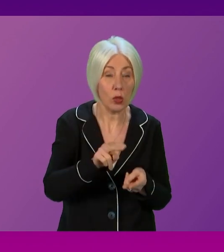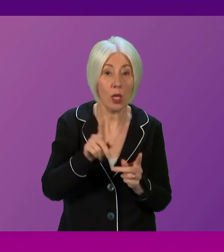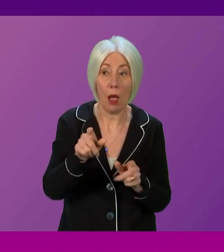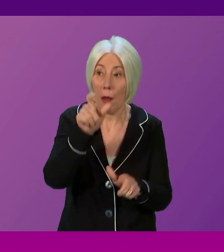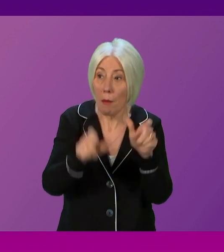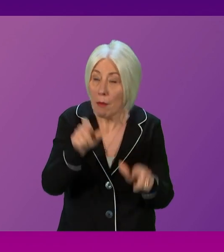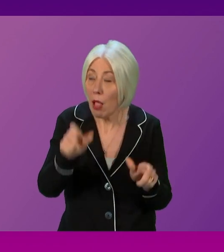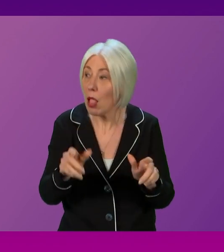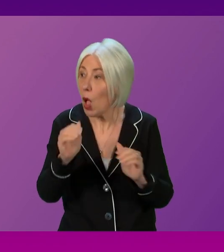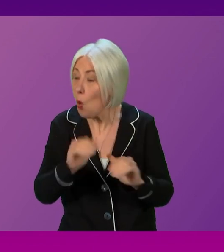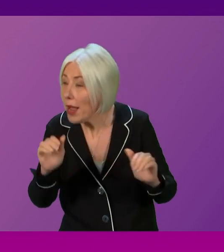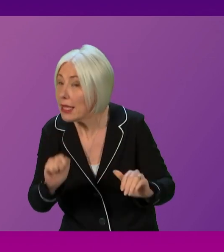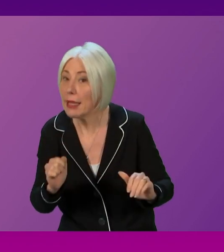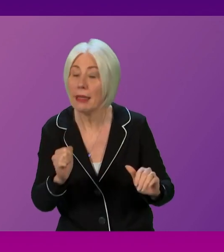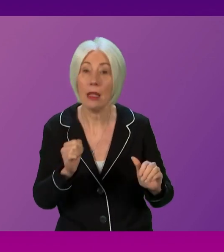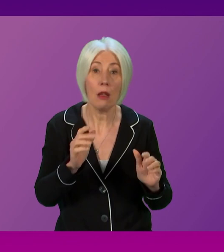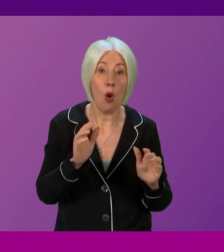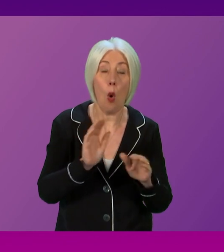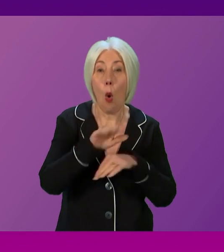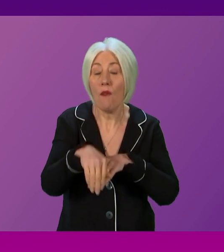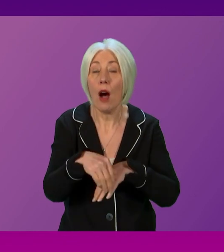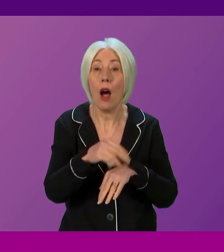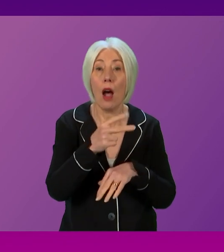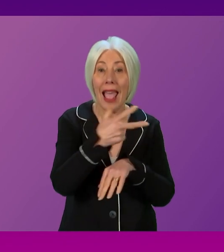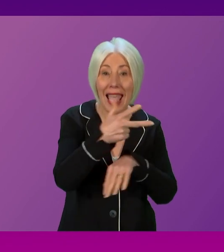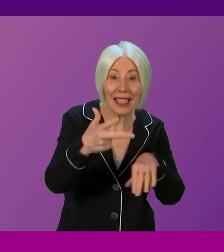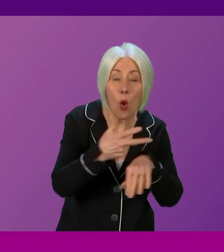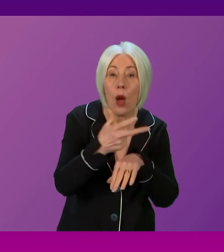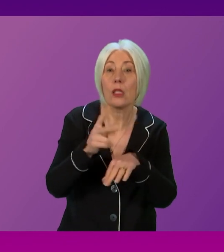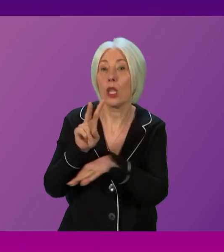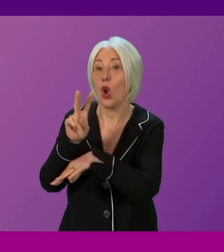and the numbers of people who are waiting for more than eight hours and more than 12 hours.